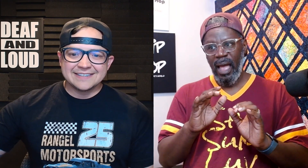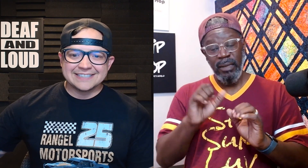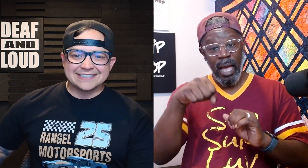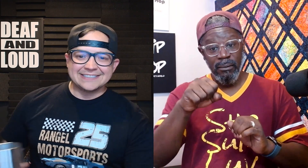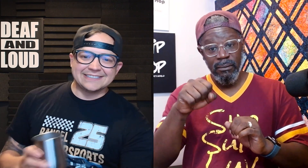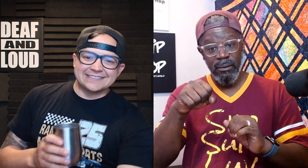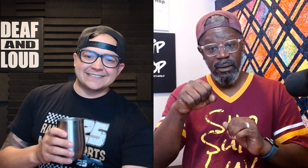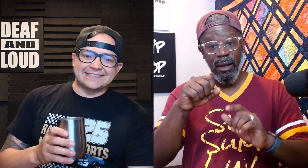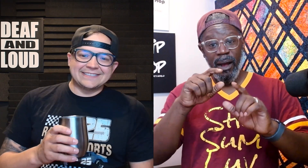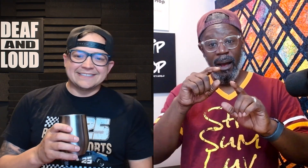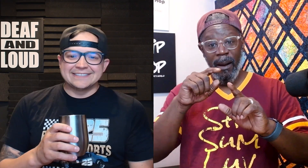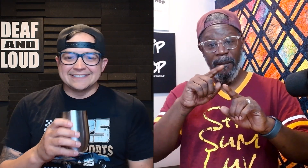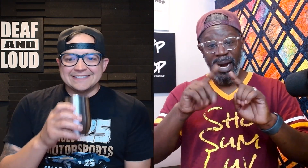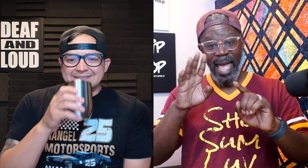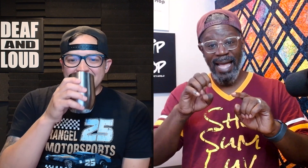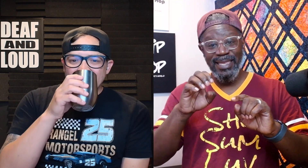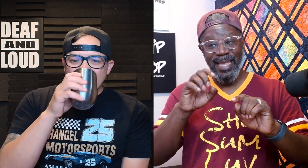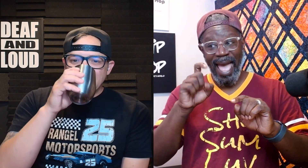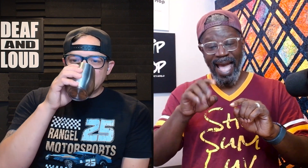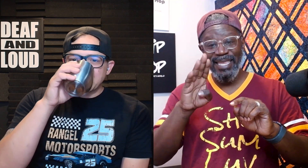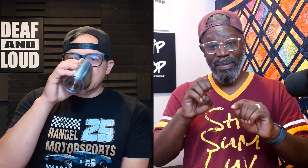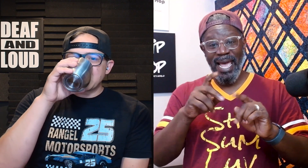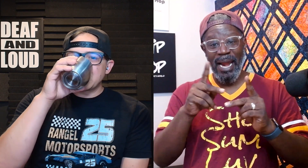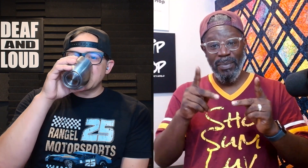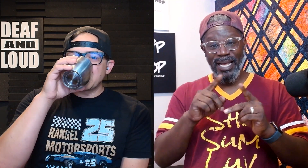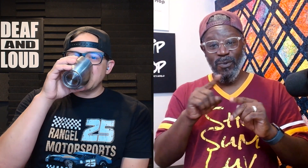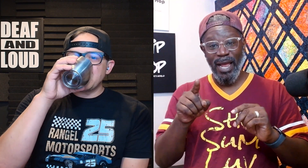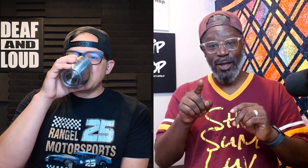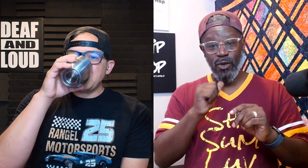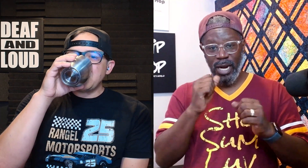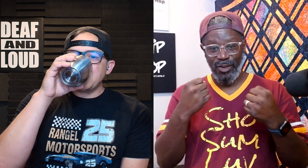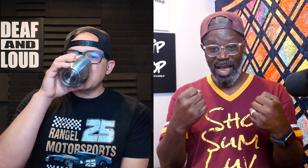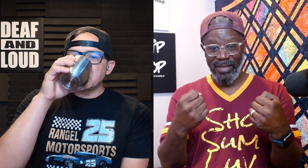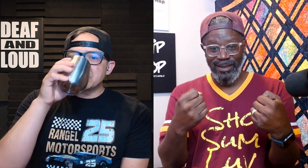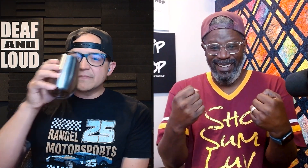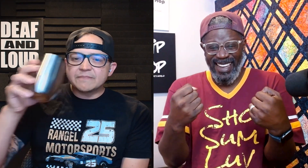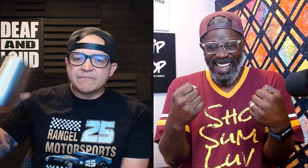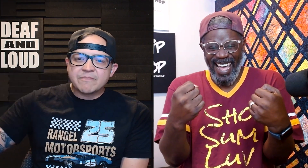Yeah, but it has to be at a place where you're not driving!